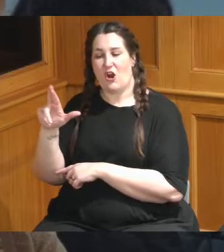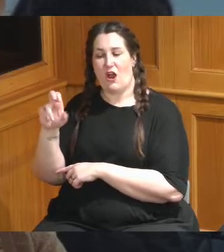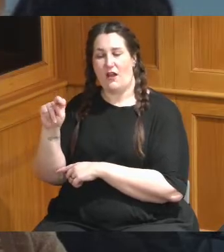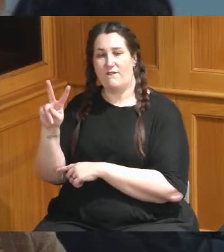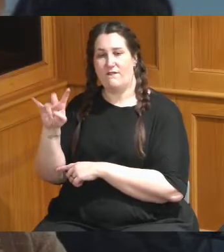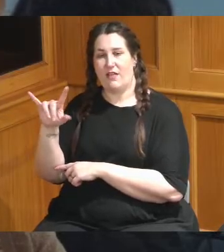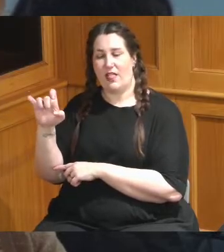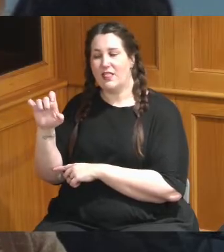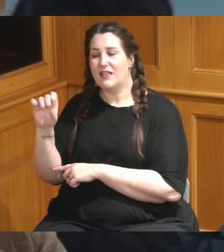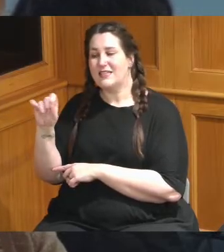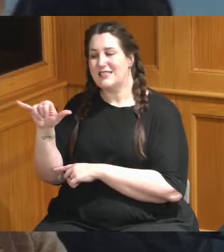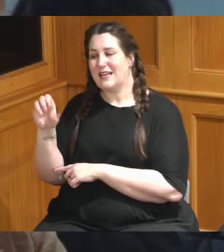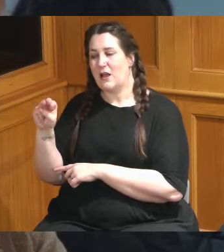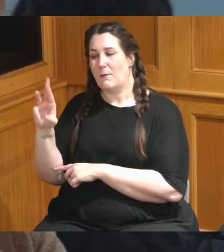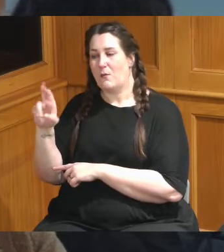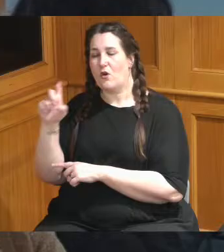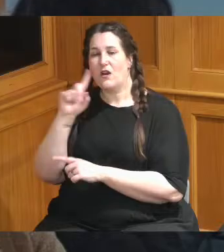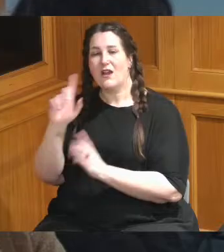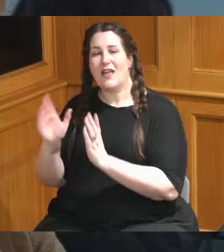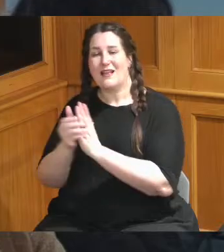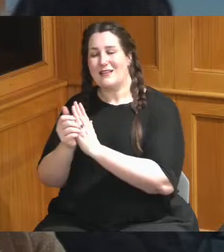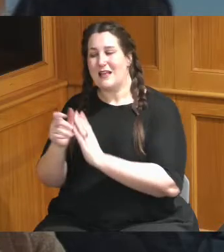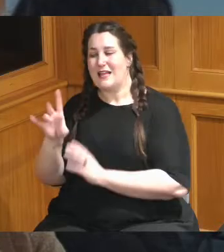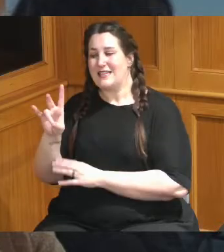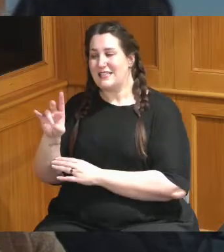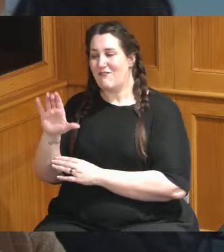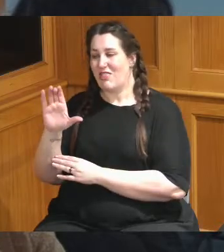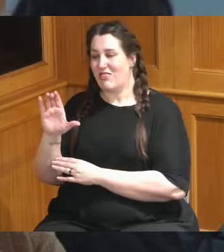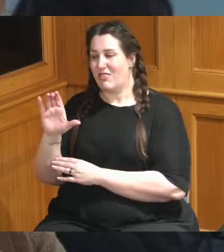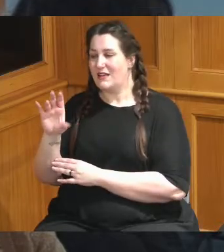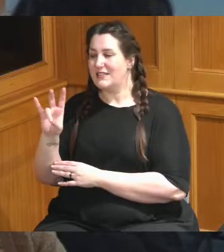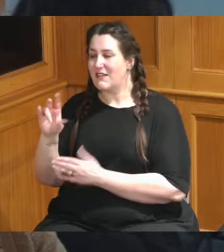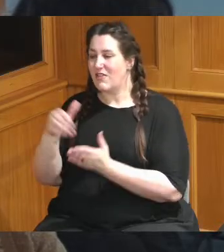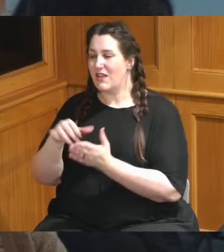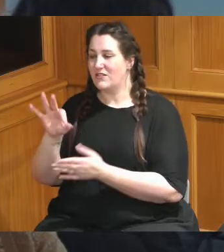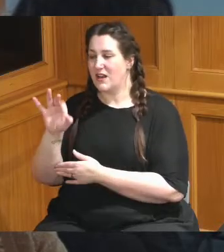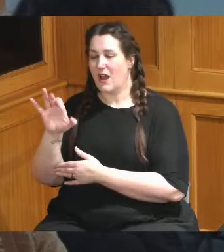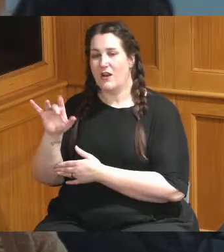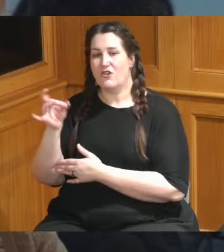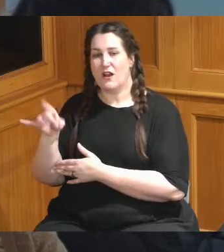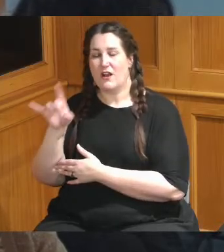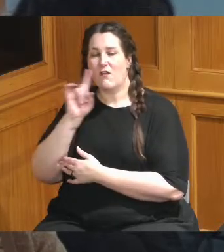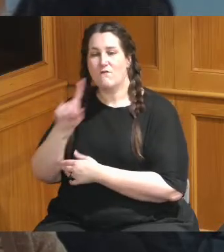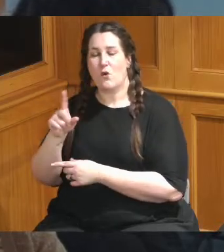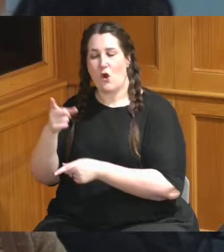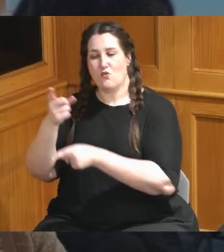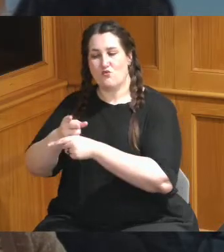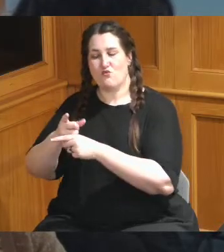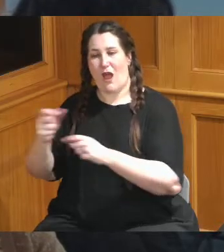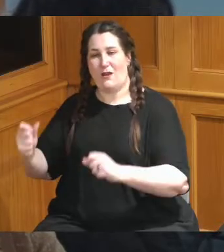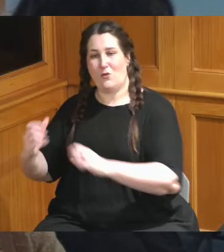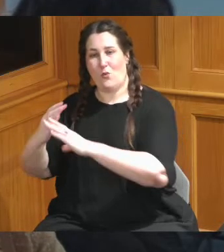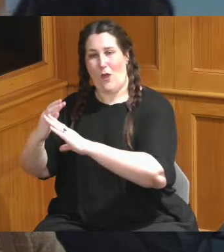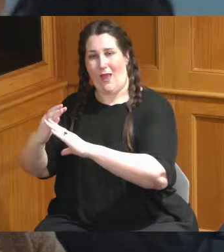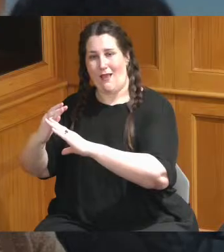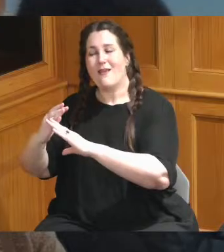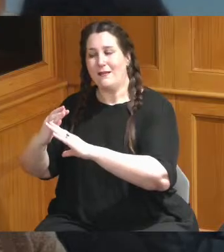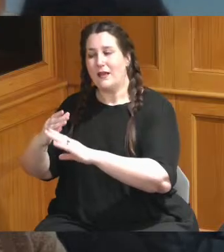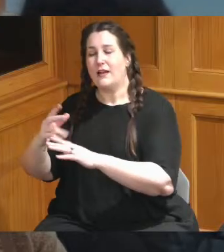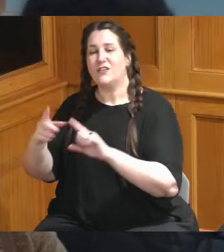This amendment is $7,918 for right-of-way work and coming comes out of permissive auto funds.